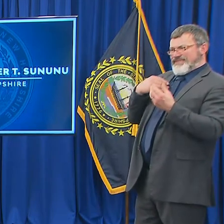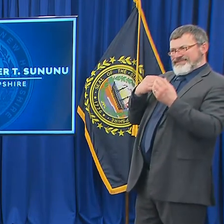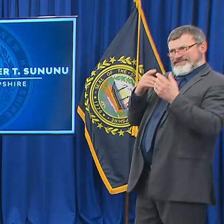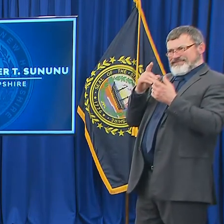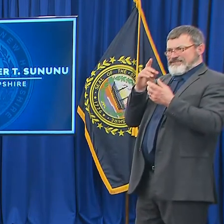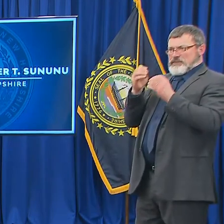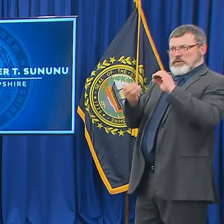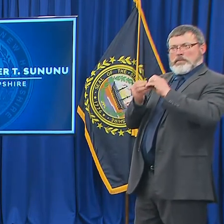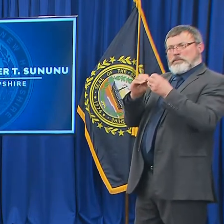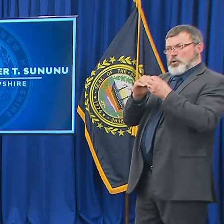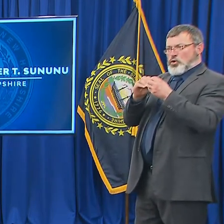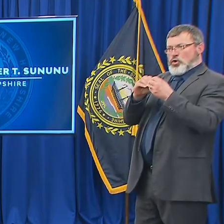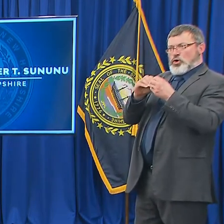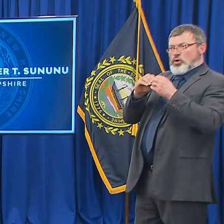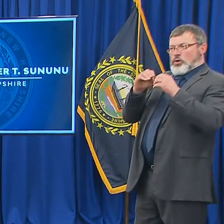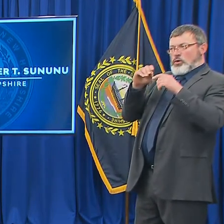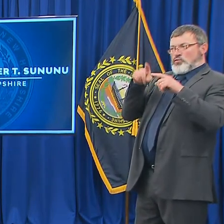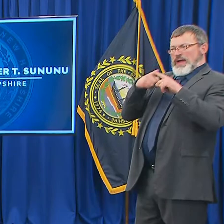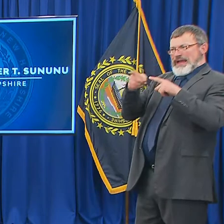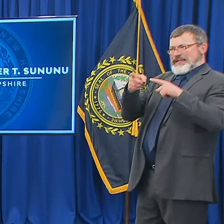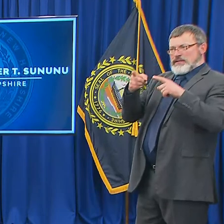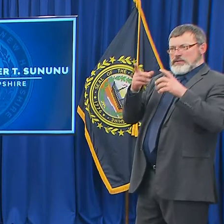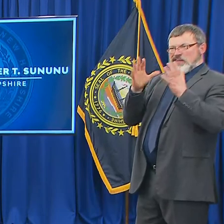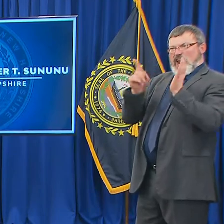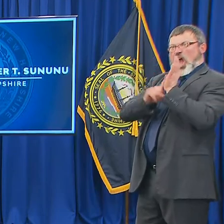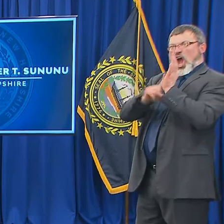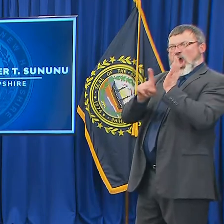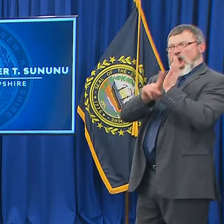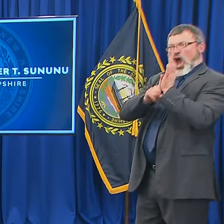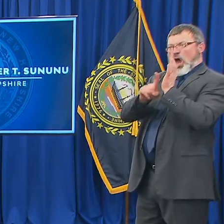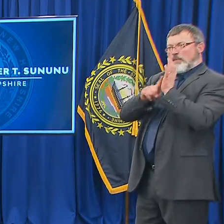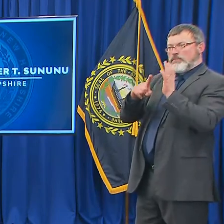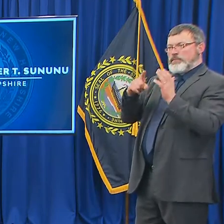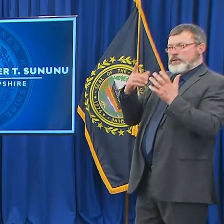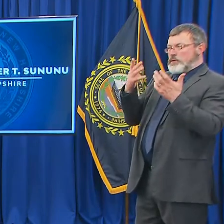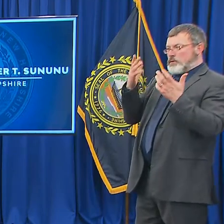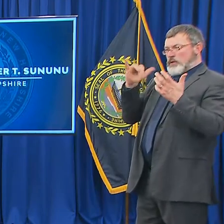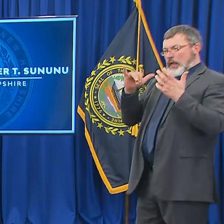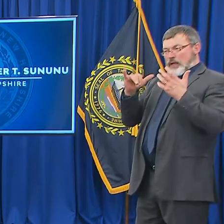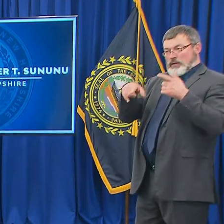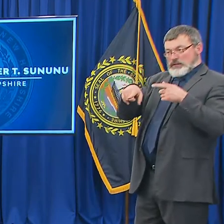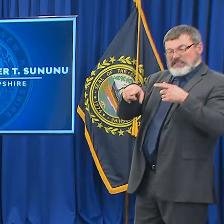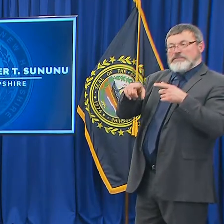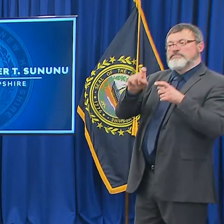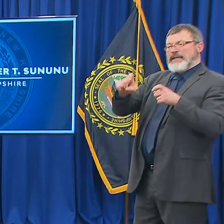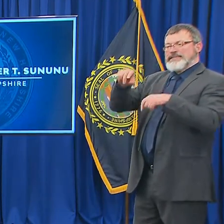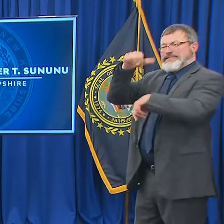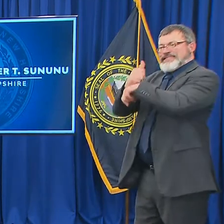So the hospitals will say that they can flex up at least 10 percent without needing to scale back any type.